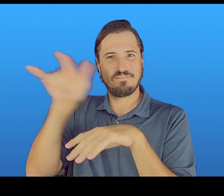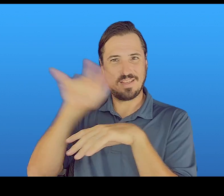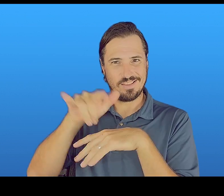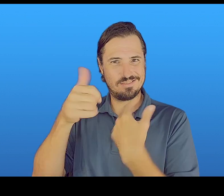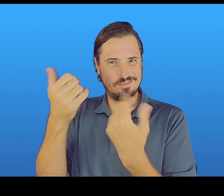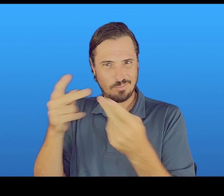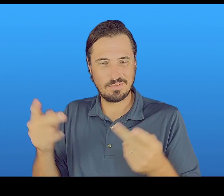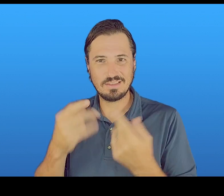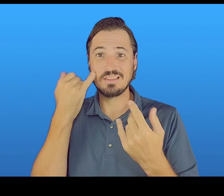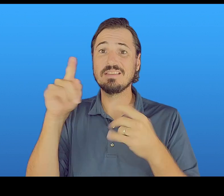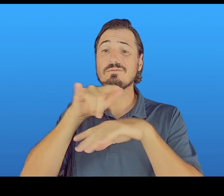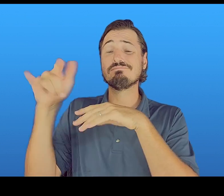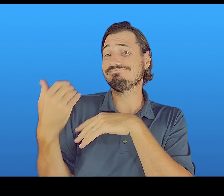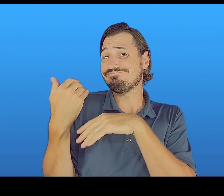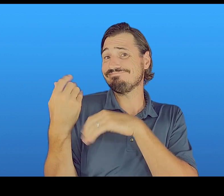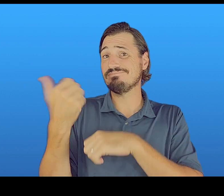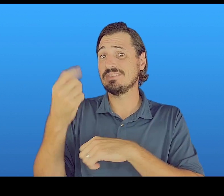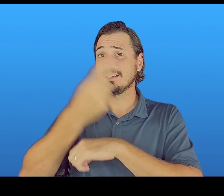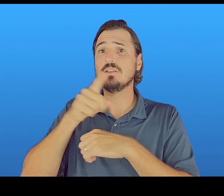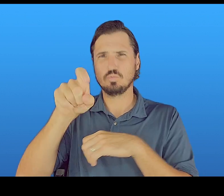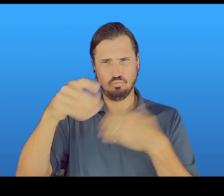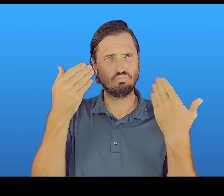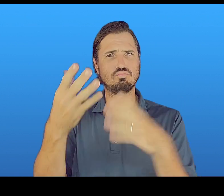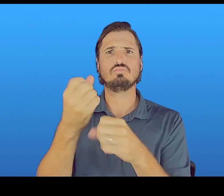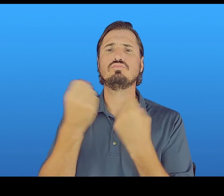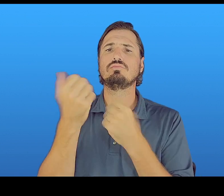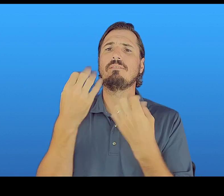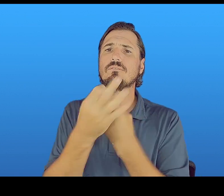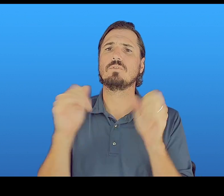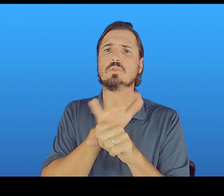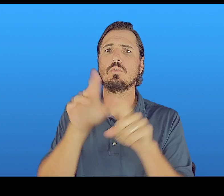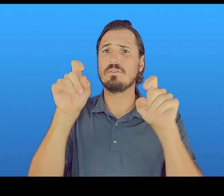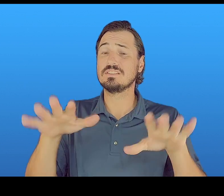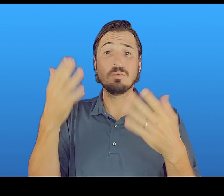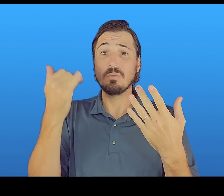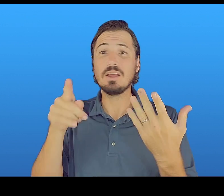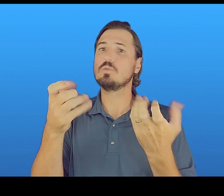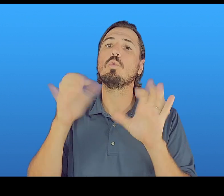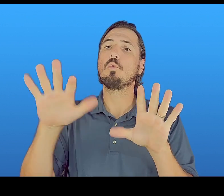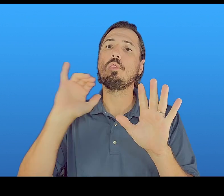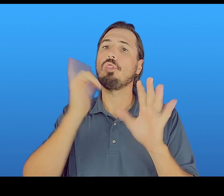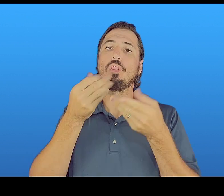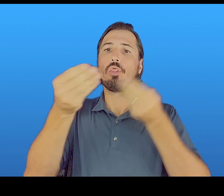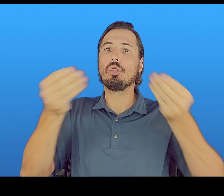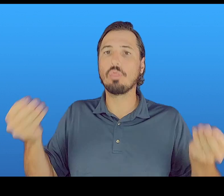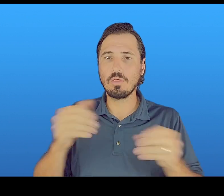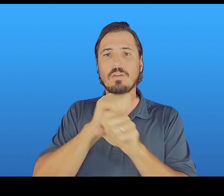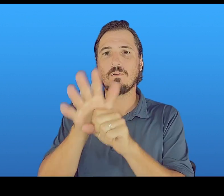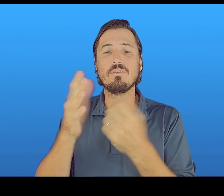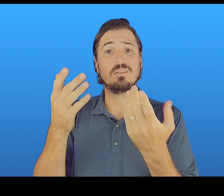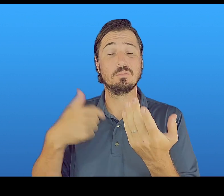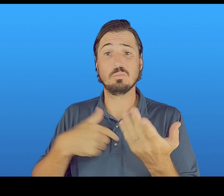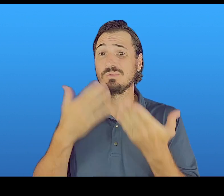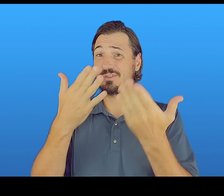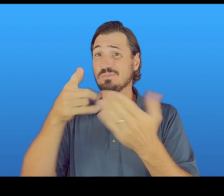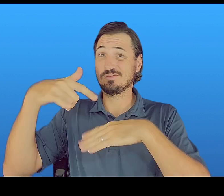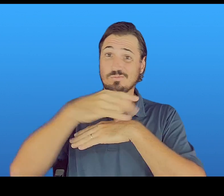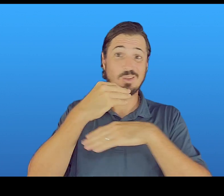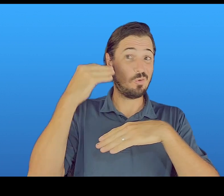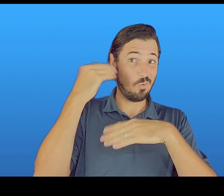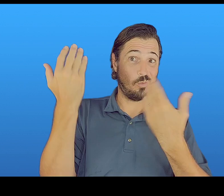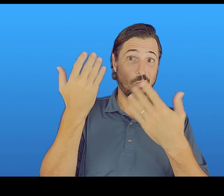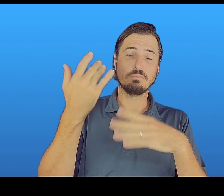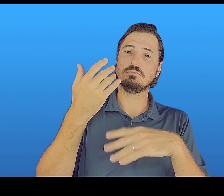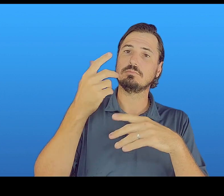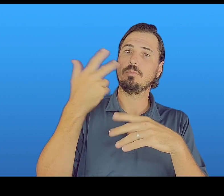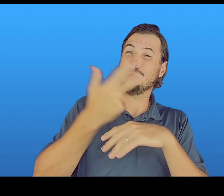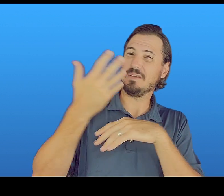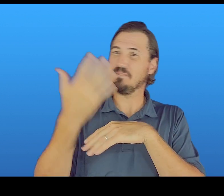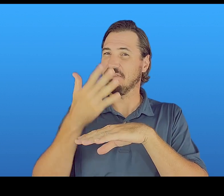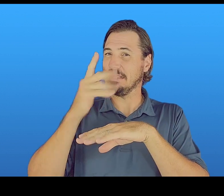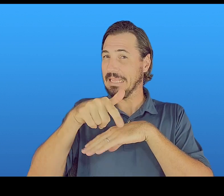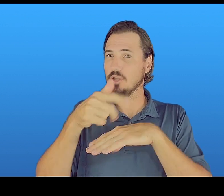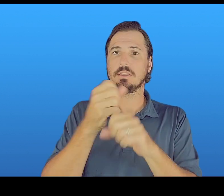If you traveled in the past 10 days, please get a free COVID test to avoid unknowingly spreading the disease. Ideally, we recommended getting tested 3-5 days after travel, even if you are